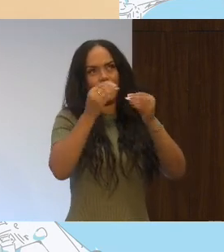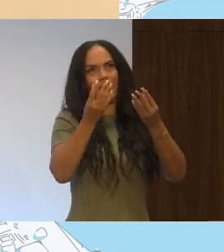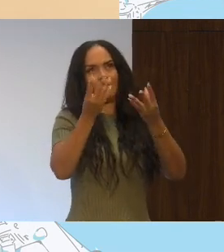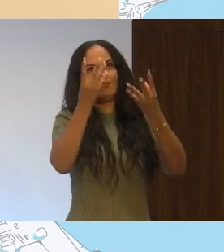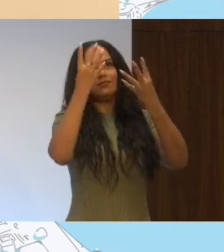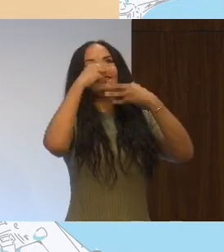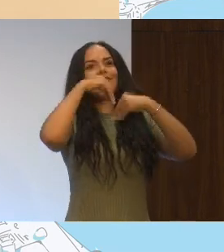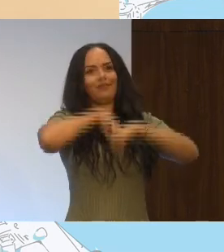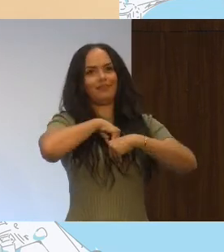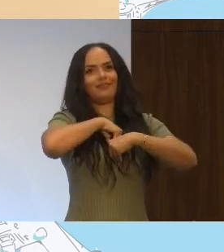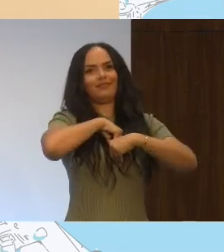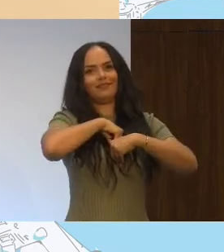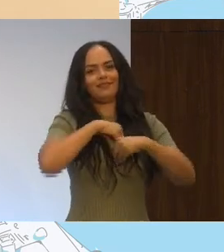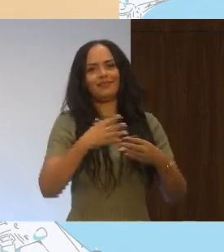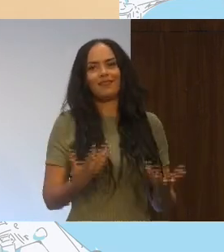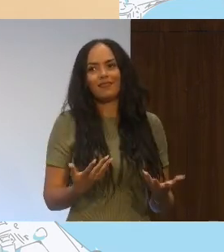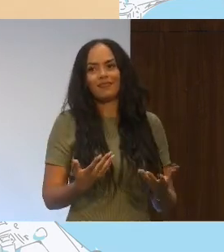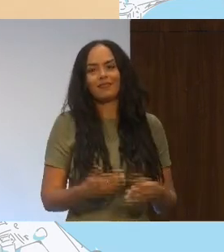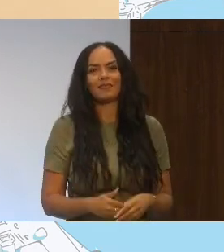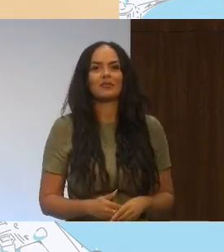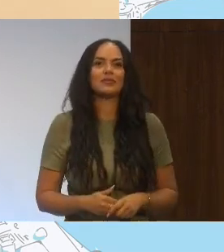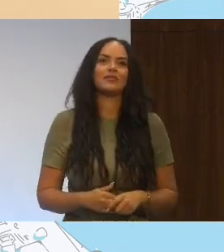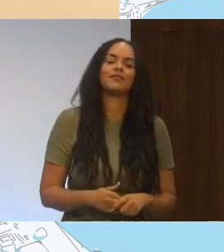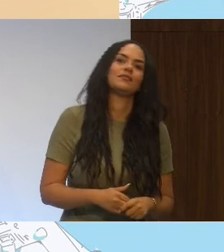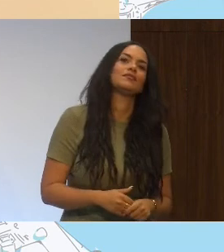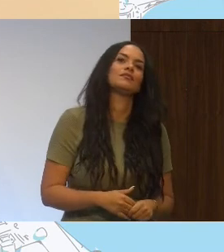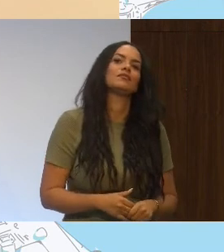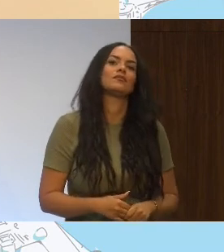So I you can stop headhunters eating each other if you point out kuru